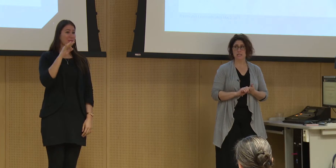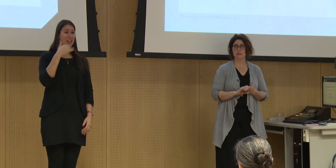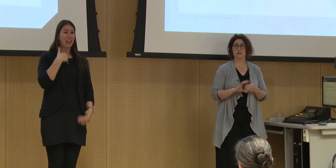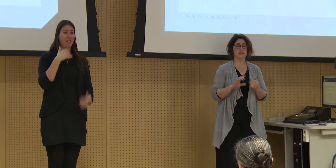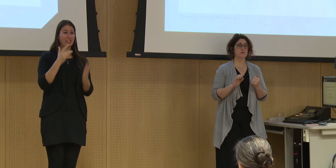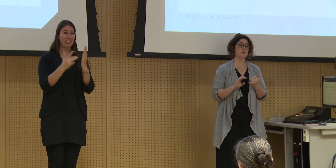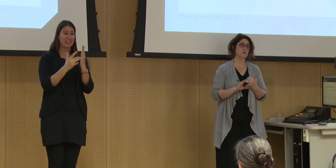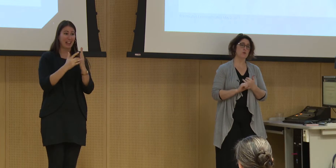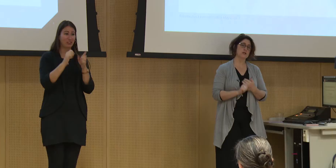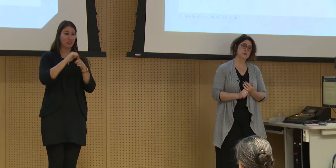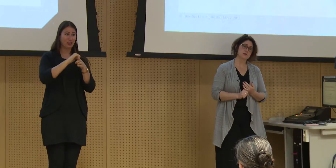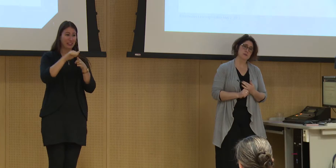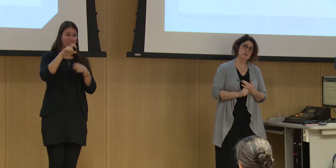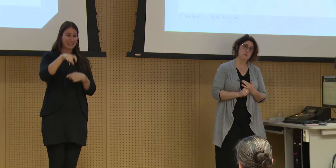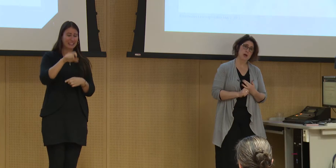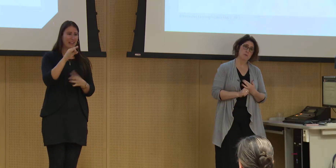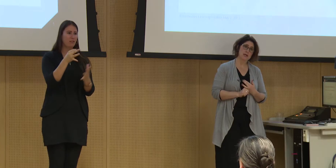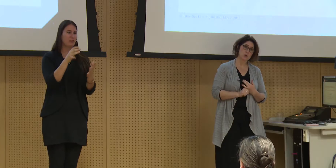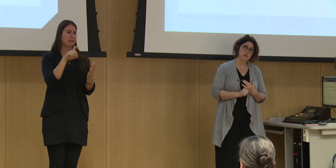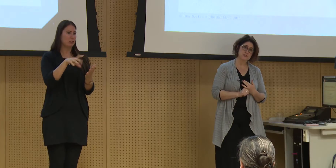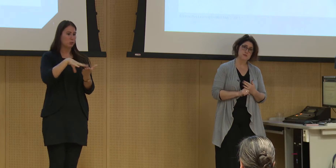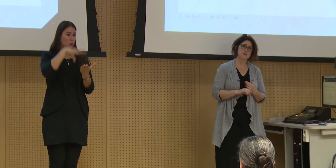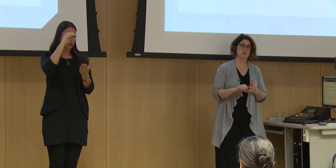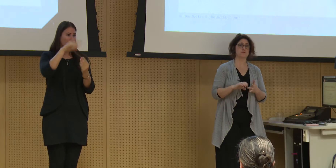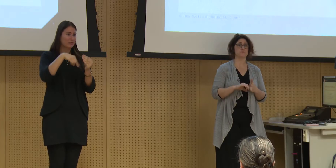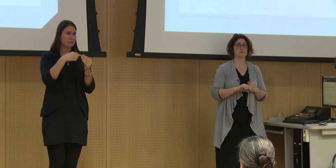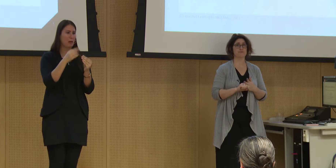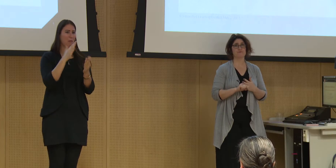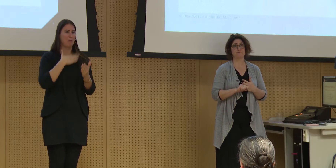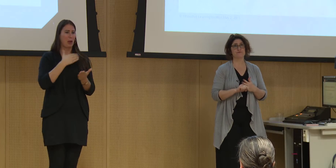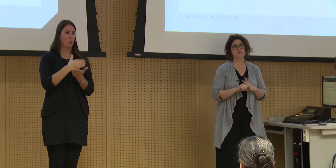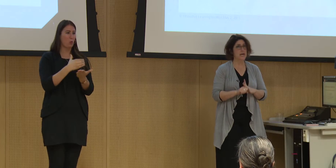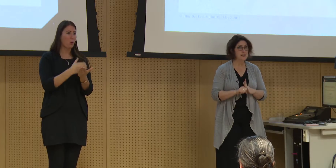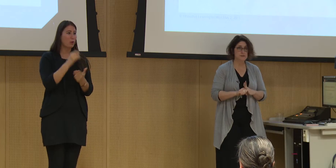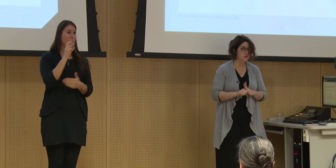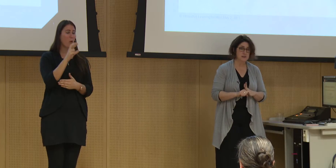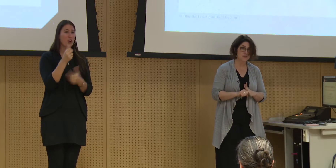like if you want to learn something about myCourses, you're trying to figure something out